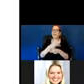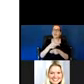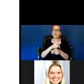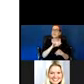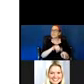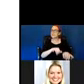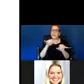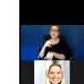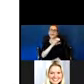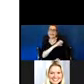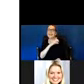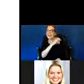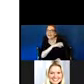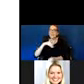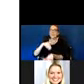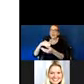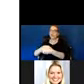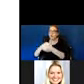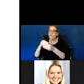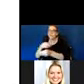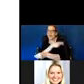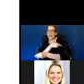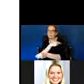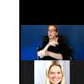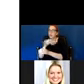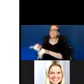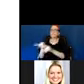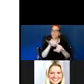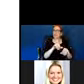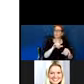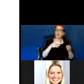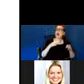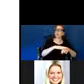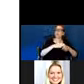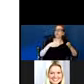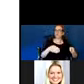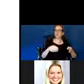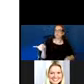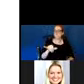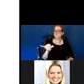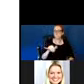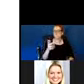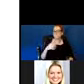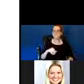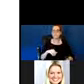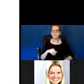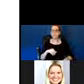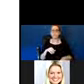So this is a regular assessment, diagnosis and treatment. And we have a psychiatrist who again,